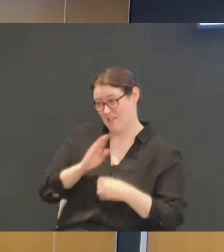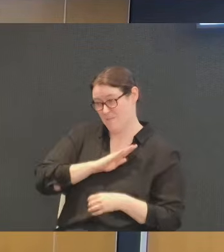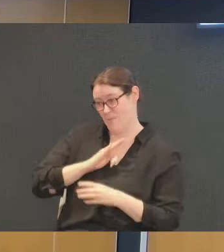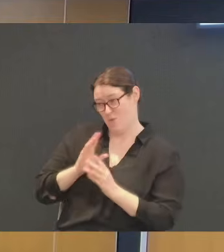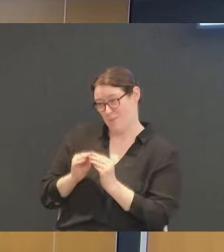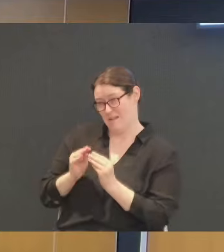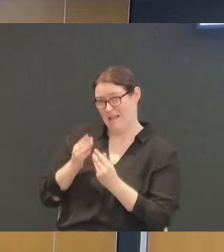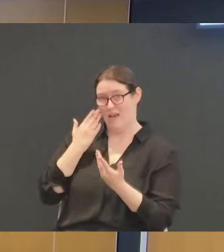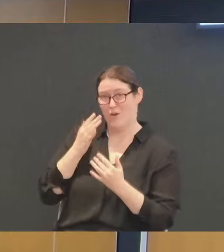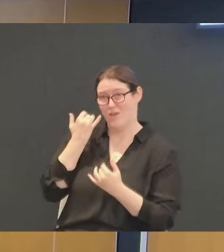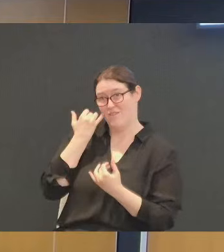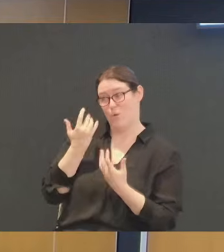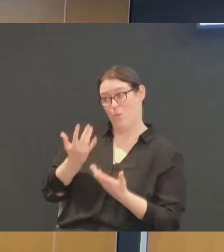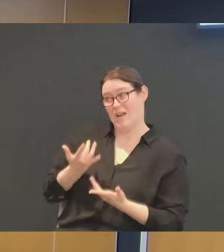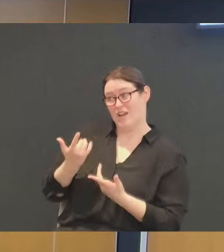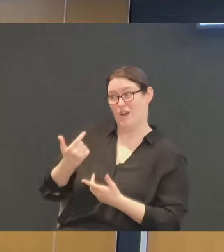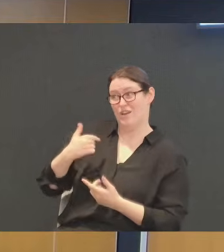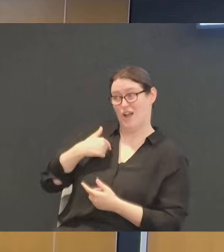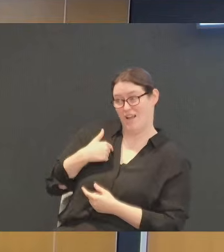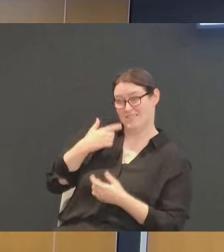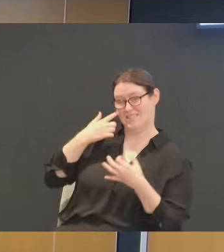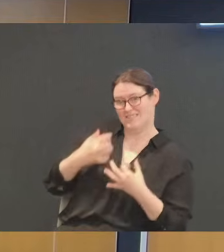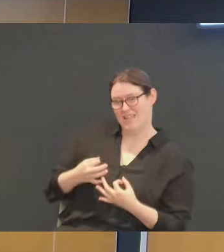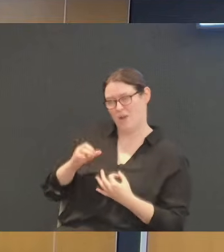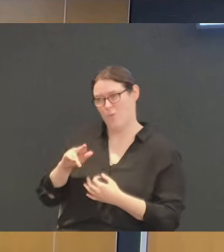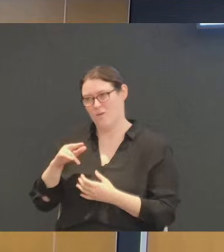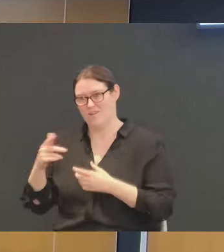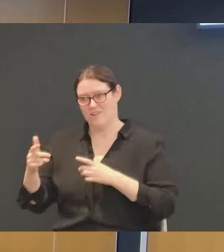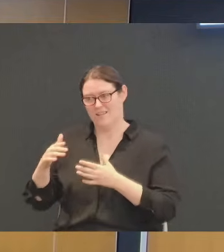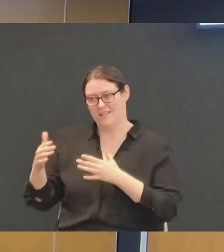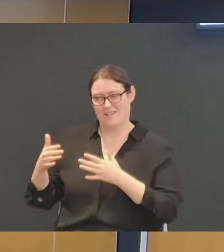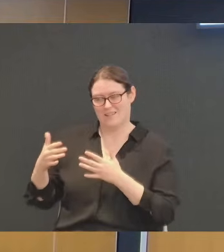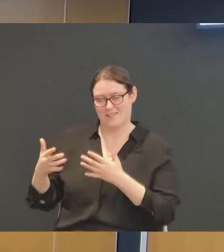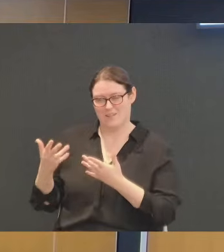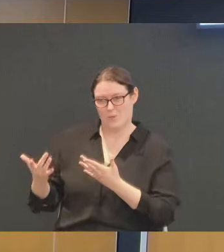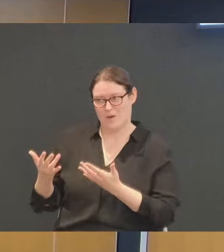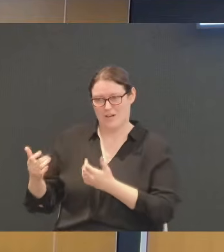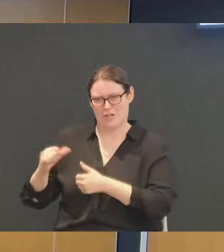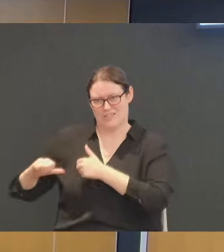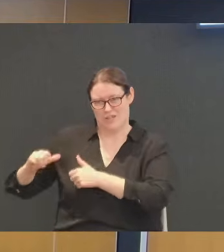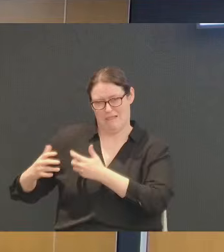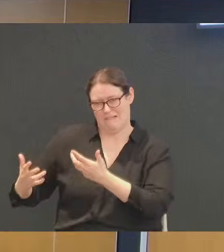for us to see what we're going to do. I don't know. but yeah, that's Did they Did they propose